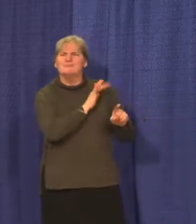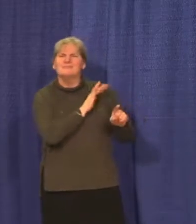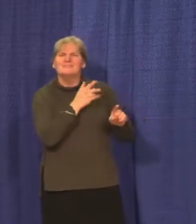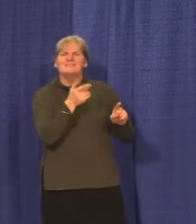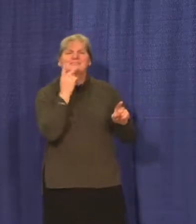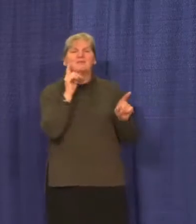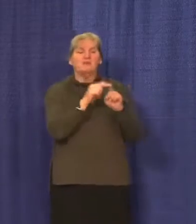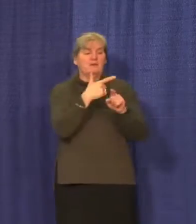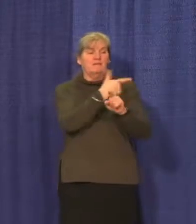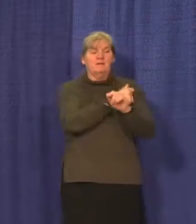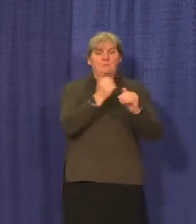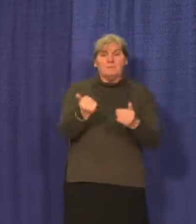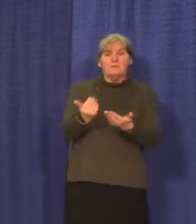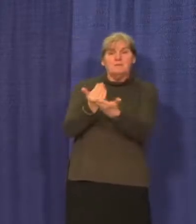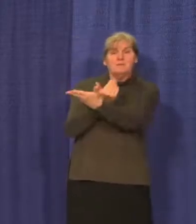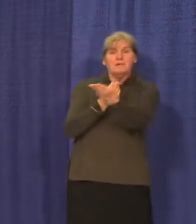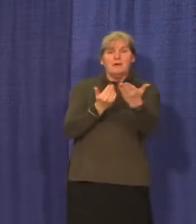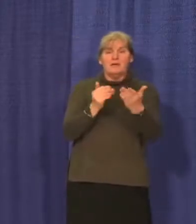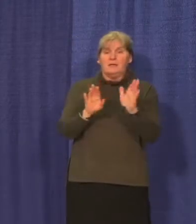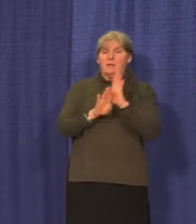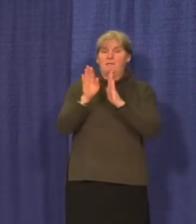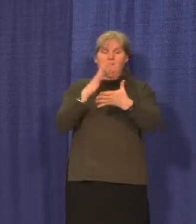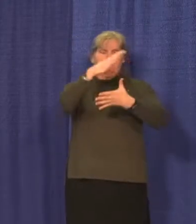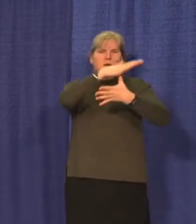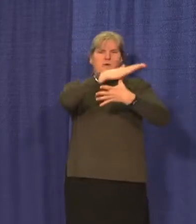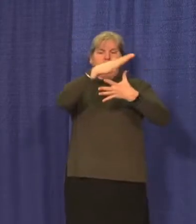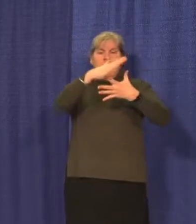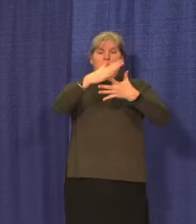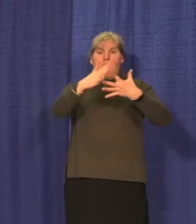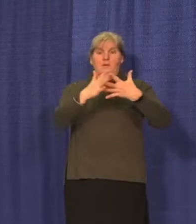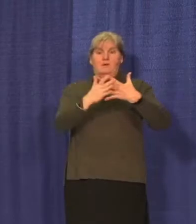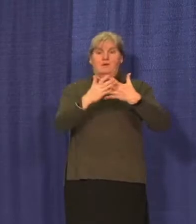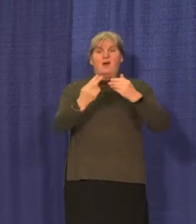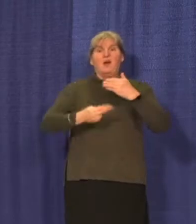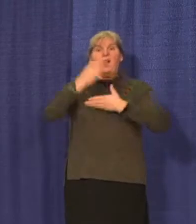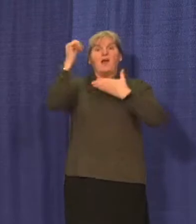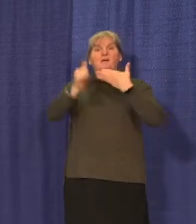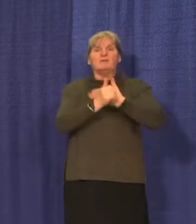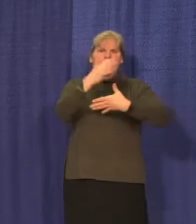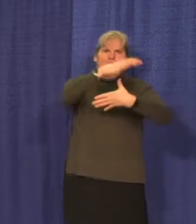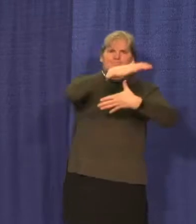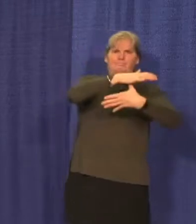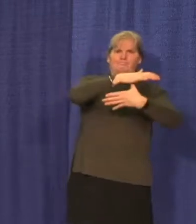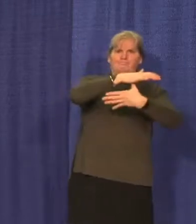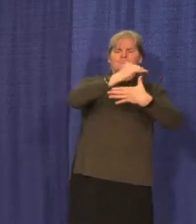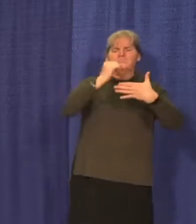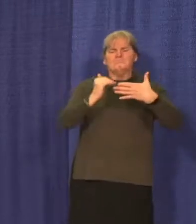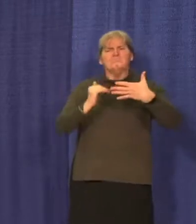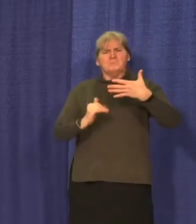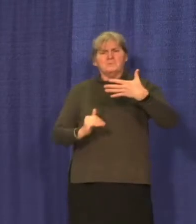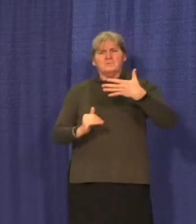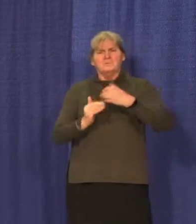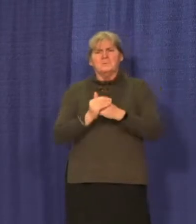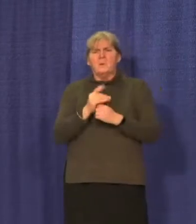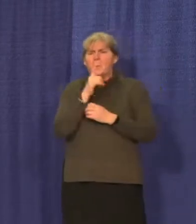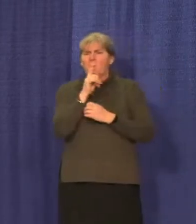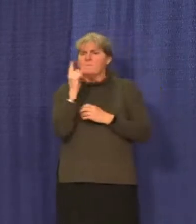We are rolling out the vaccination in a way that prioritizes Yukoners that are most at risk. We started with residents in